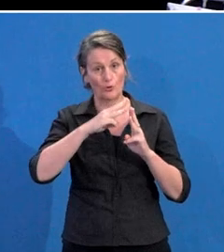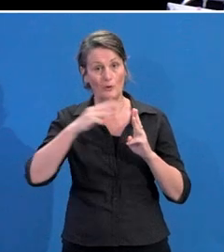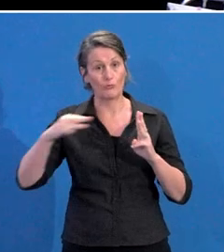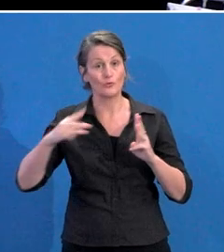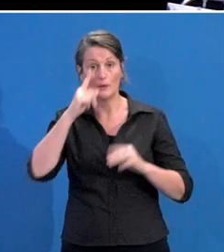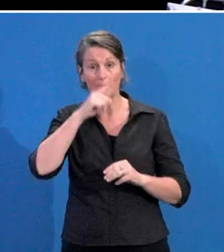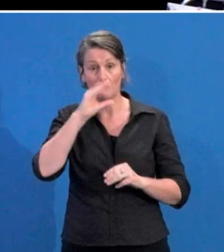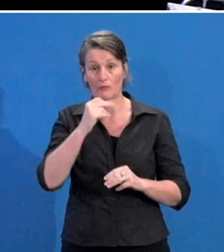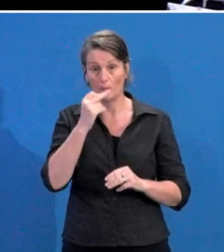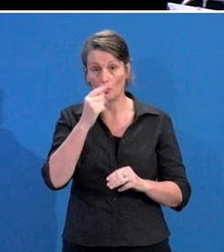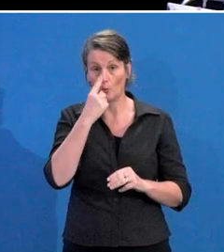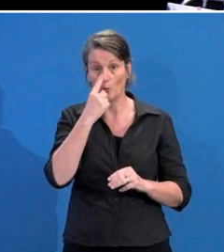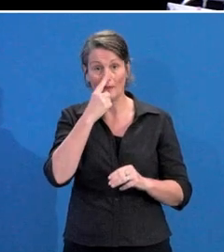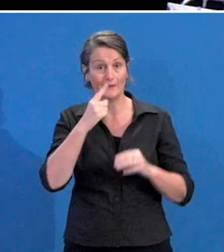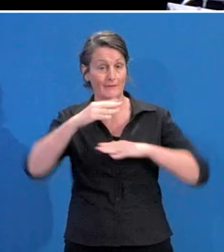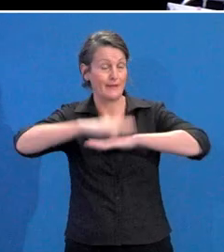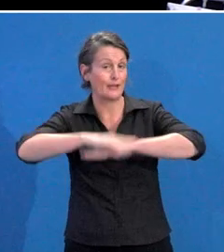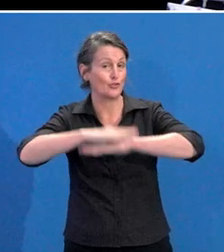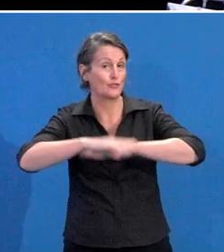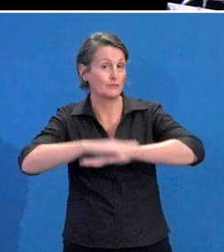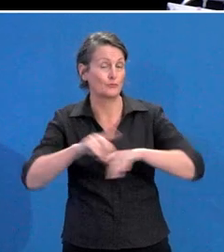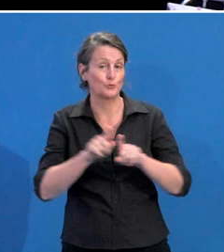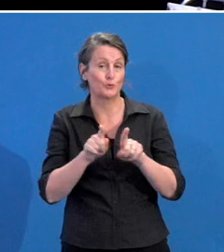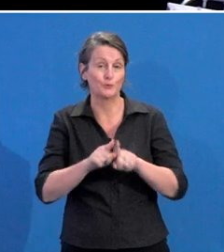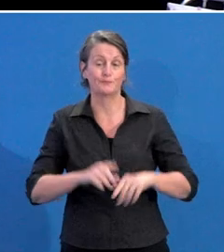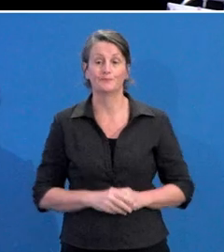lands Commissioner Galbally is presently located.